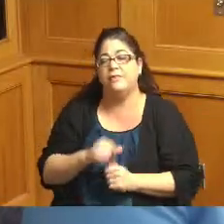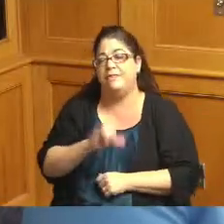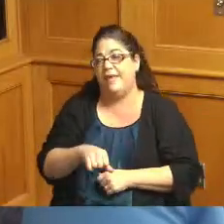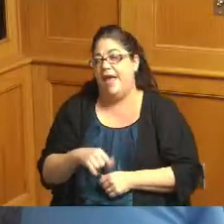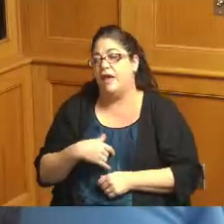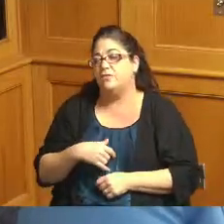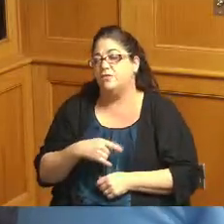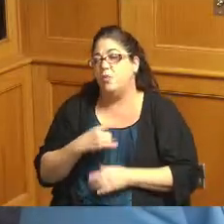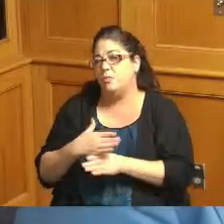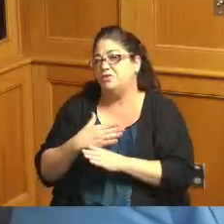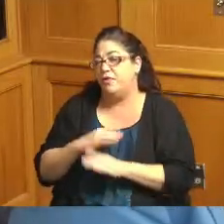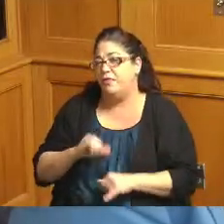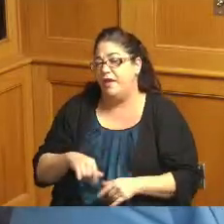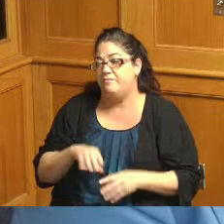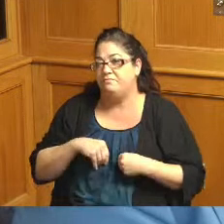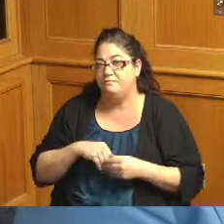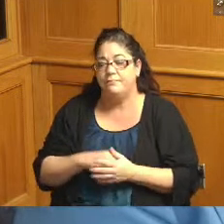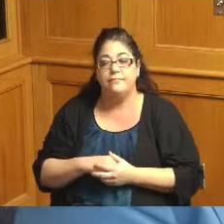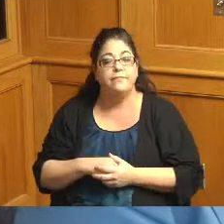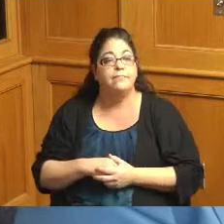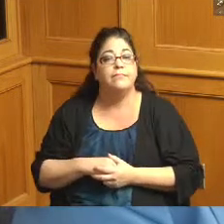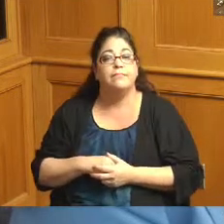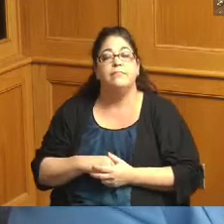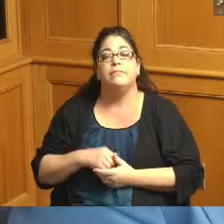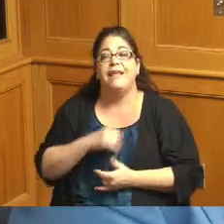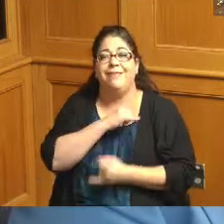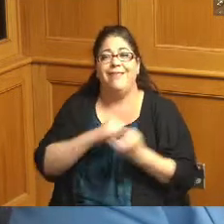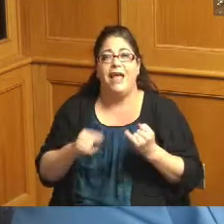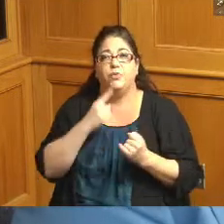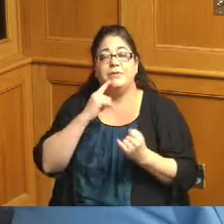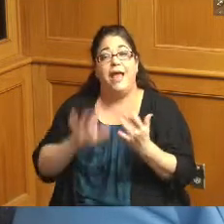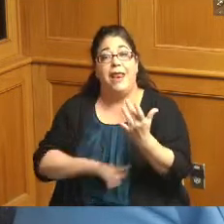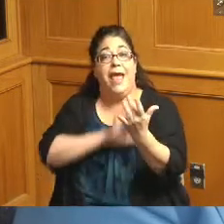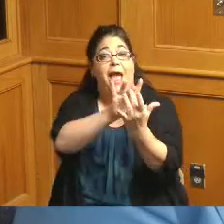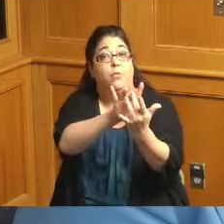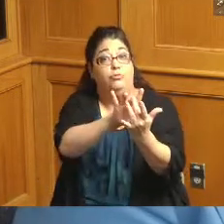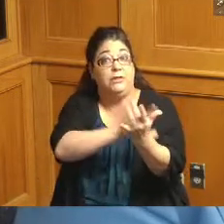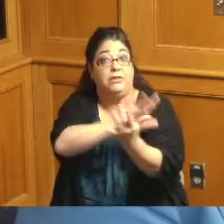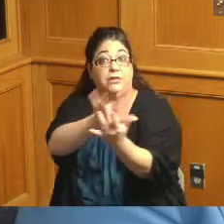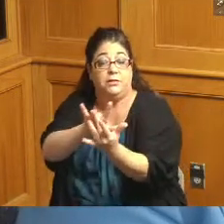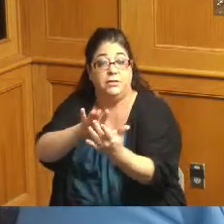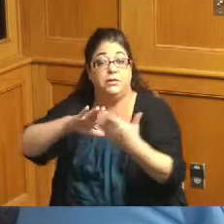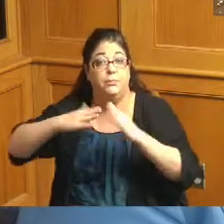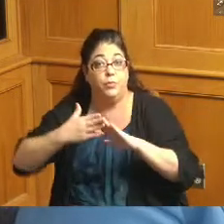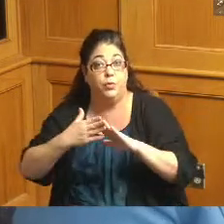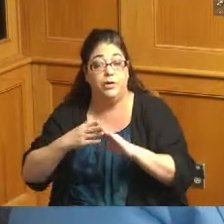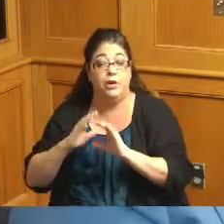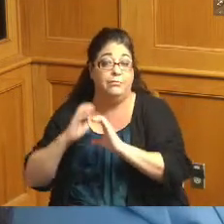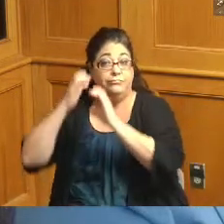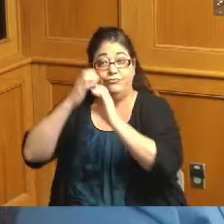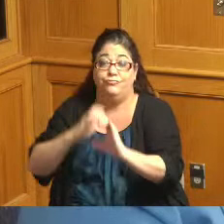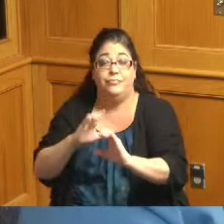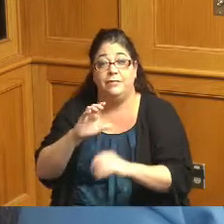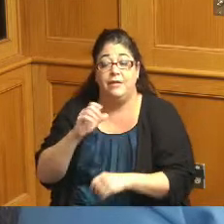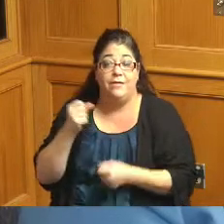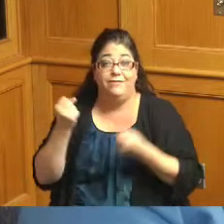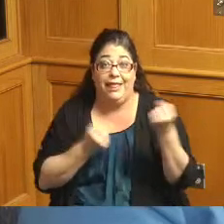and then the last thing is your Outreach part of the van which I'm all for mobile when our